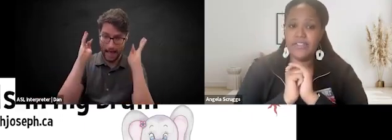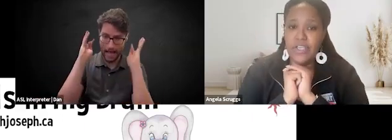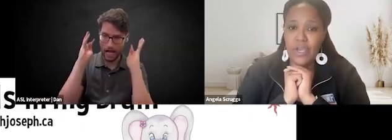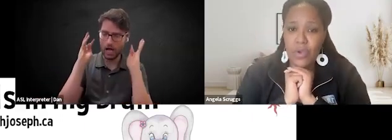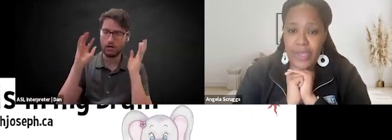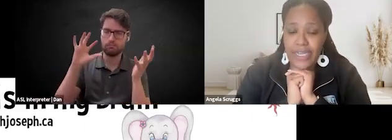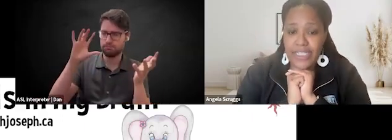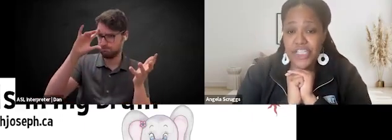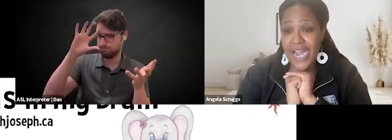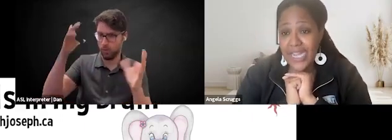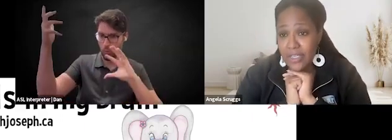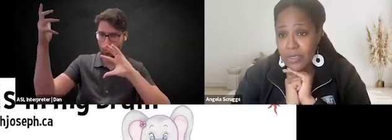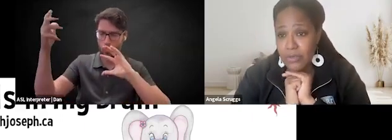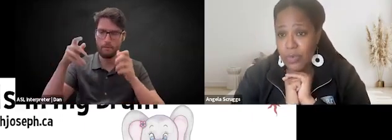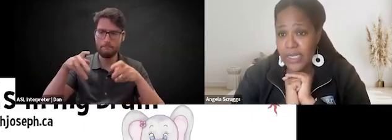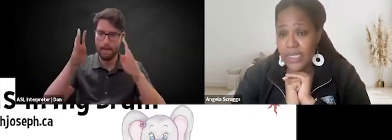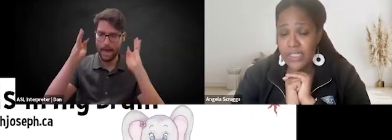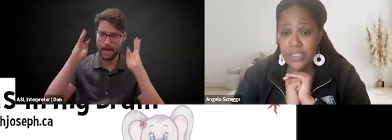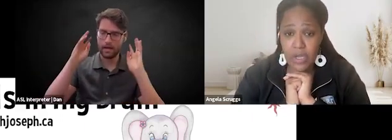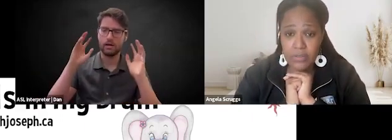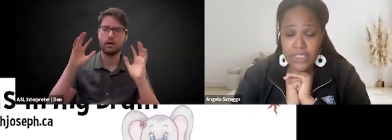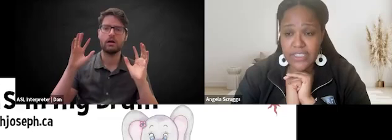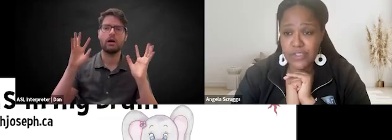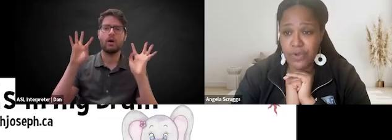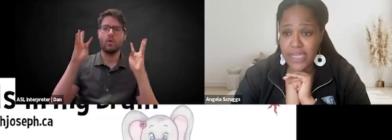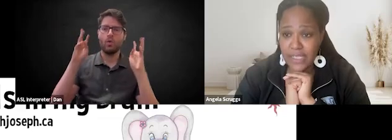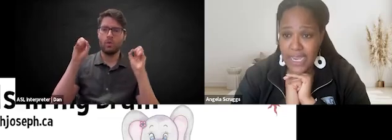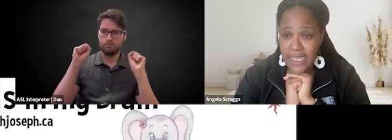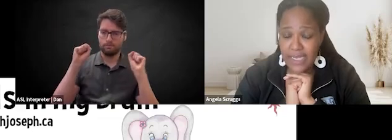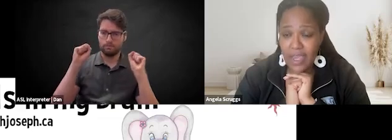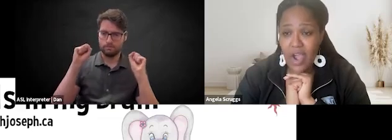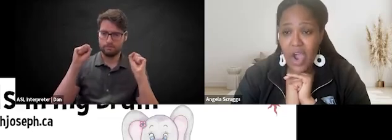And so when a child or when an adult is dysregulated,